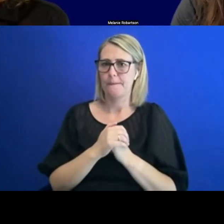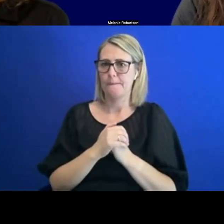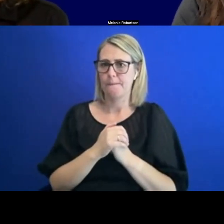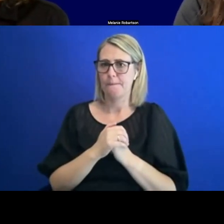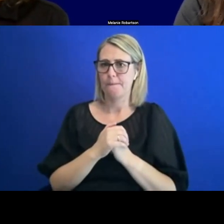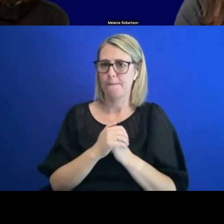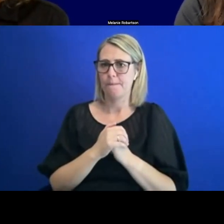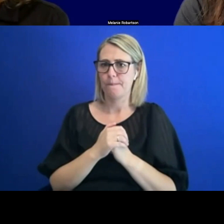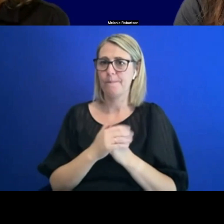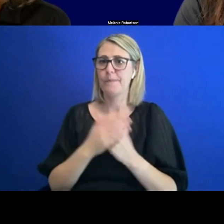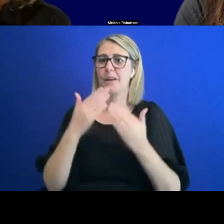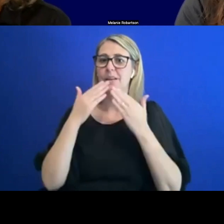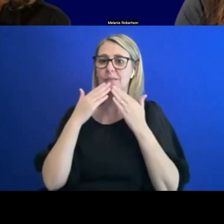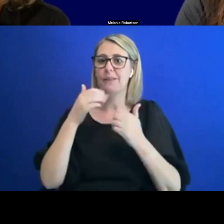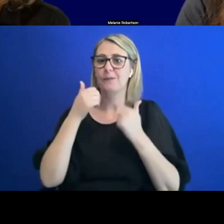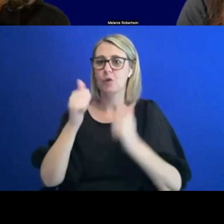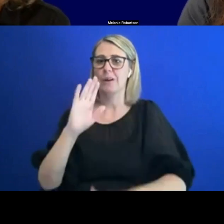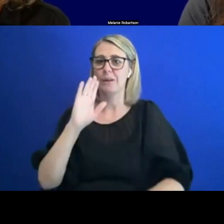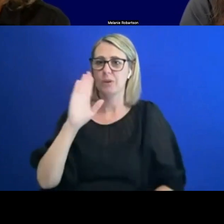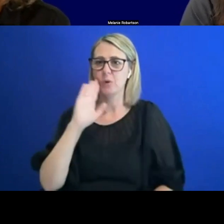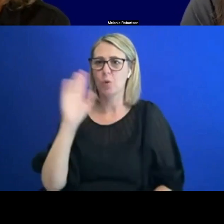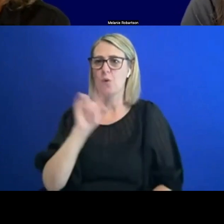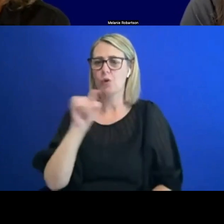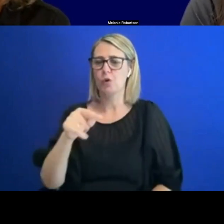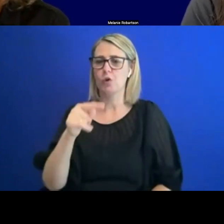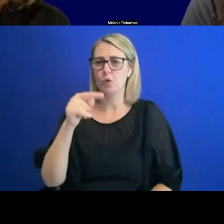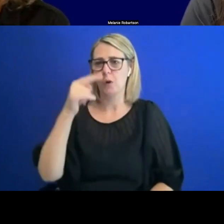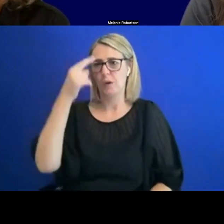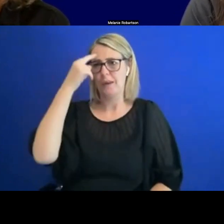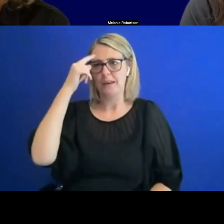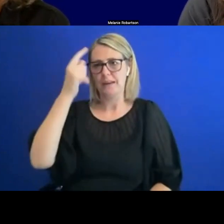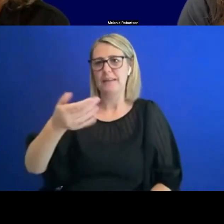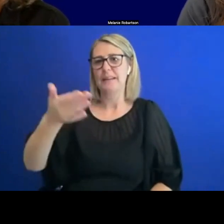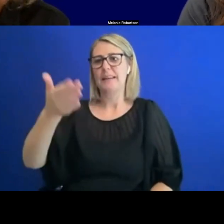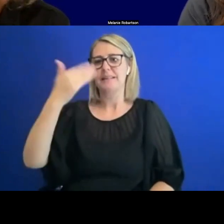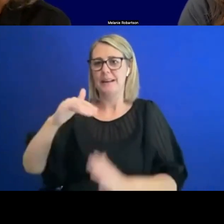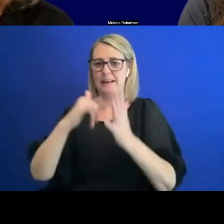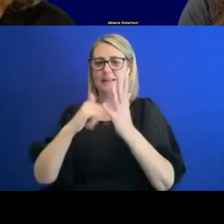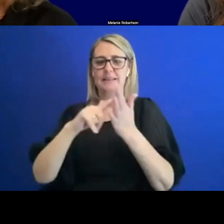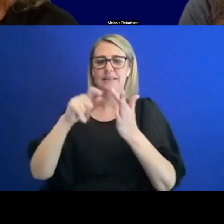for the great presentation. What do you think is the next step for research about